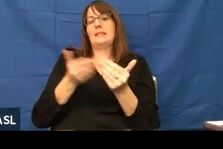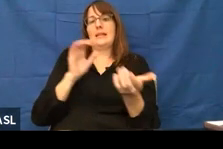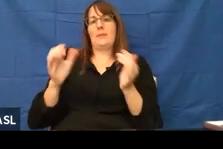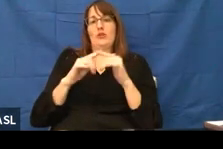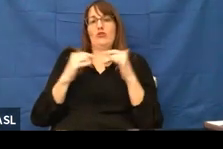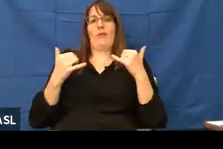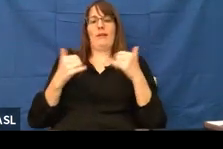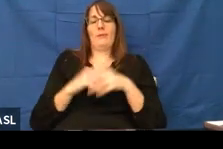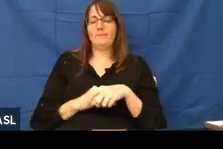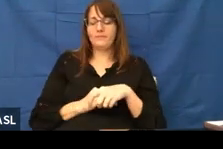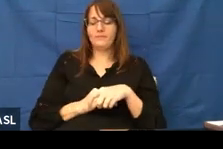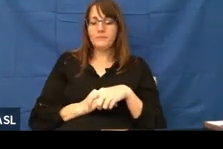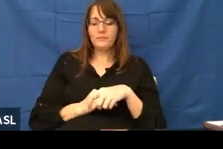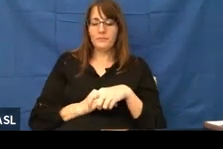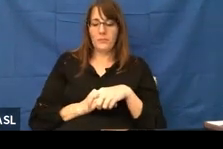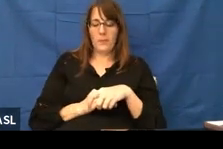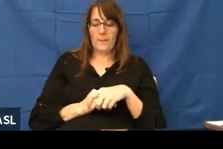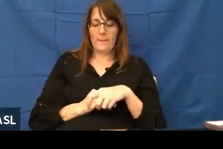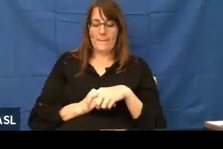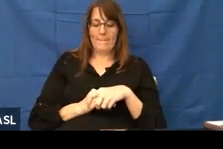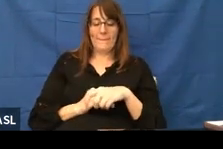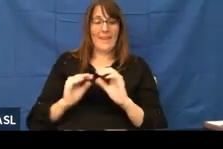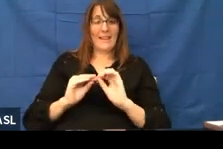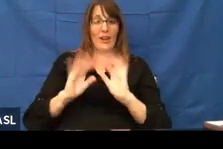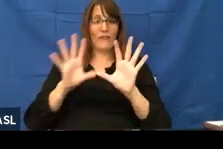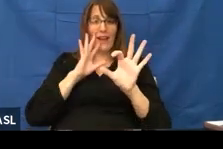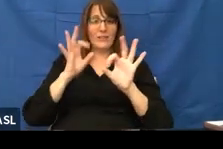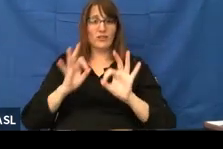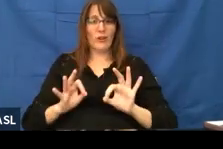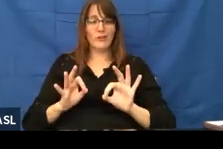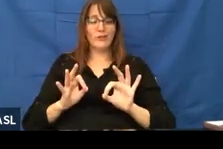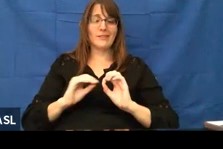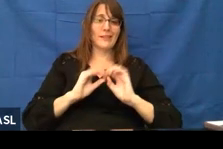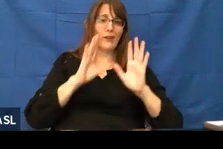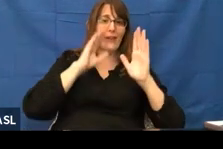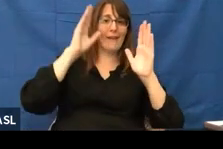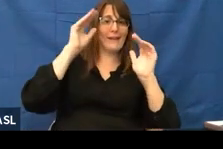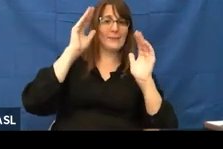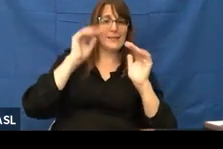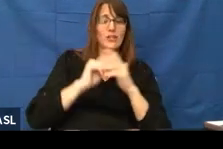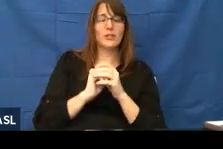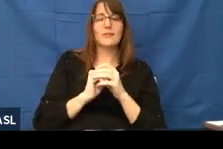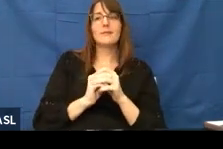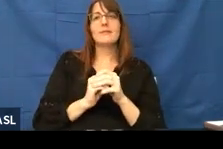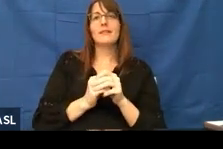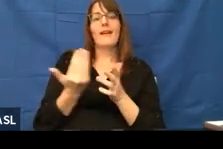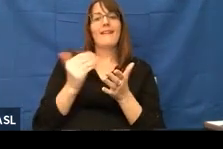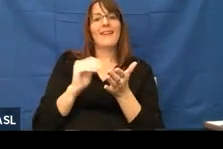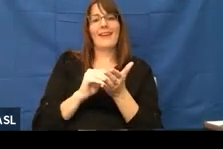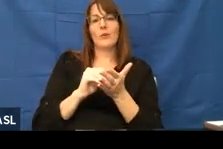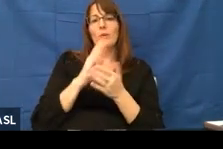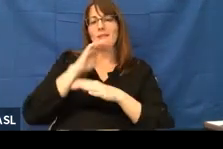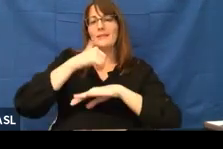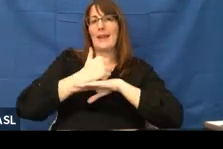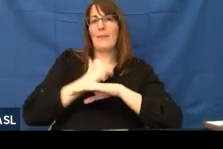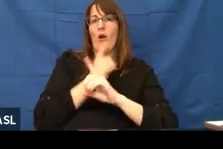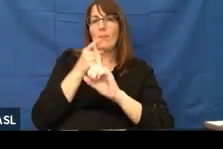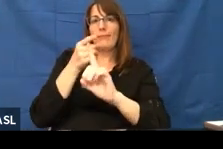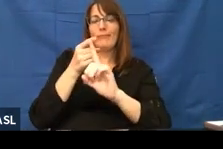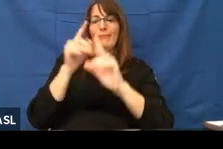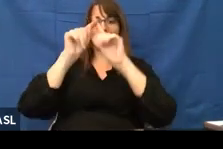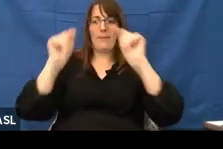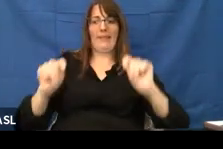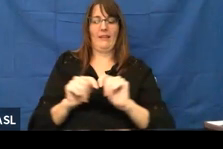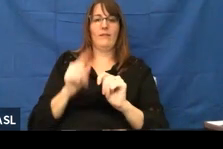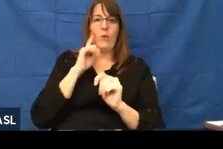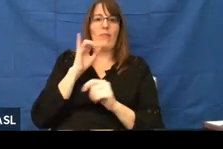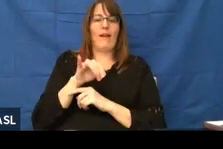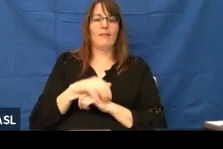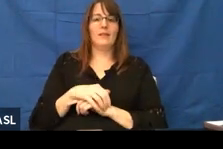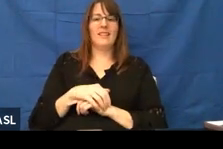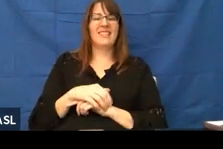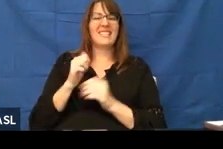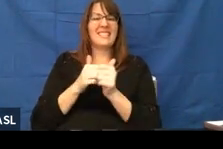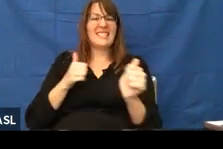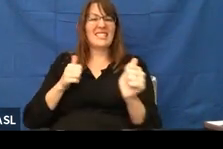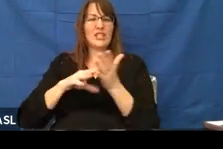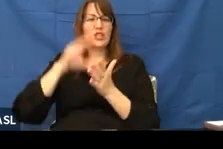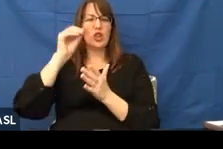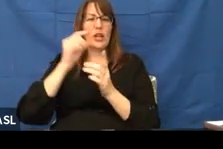Allison Frenzel : I'm clarifying and instructions and expectations. So again, this is something that we built the template around. I think the distance learning weekly planning template, the one that we showed you that was for students.